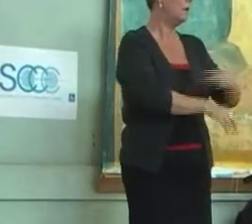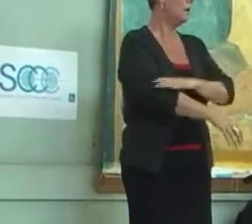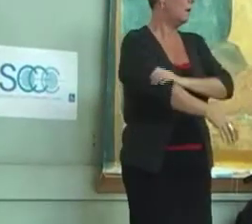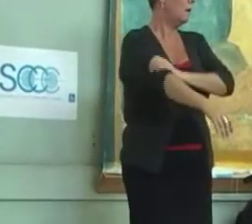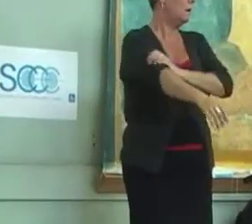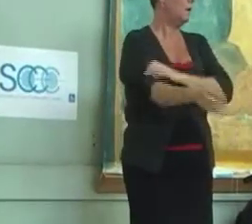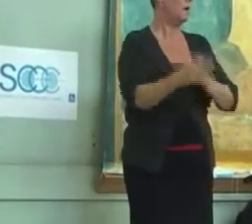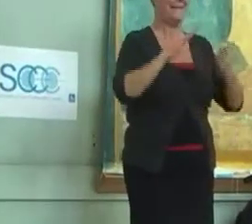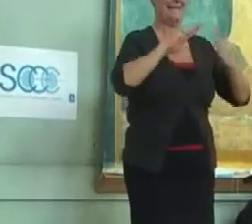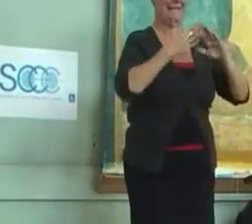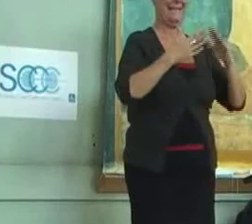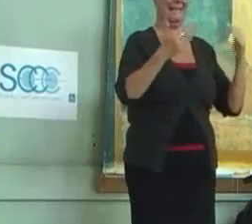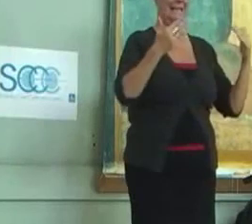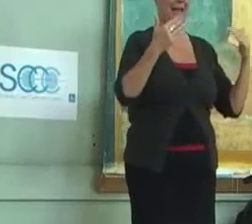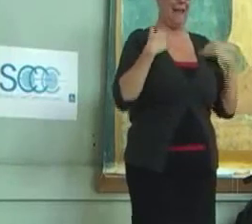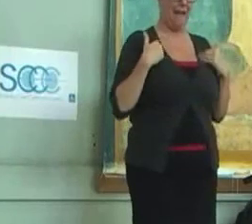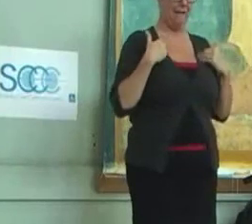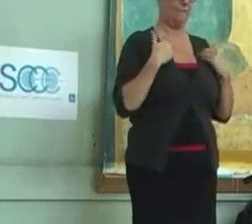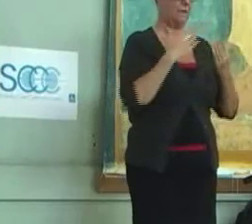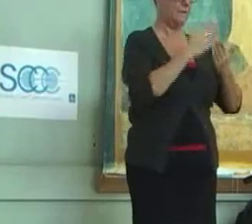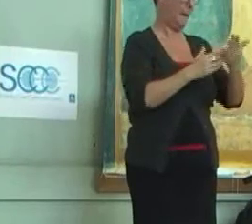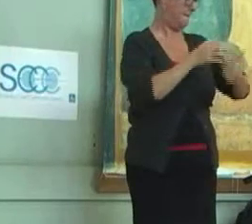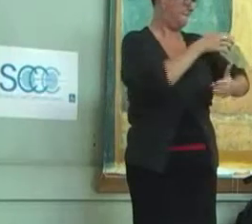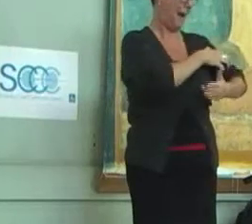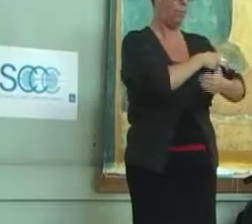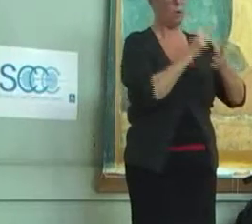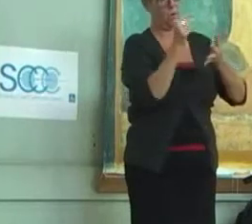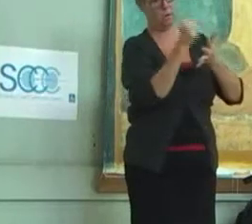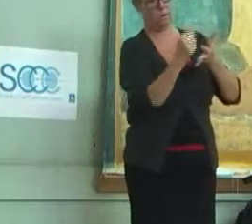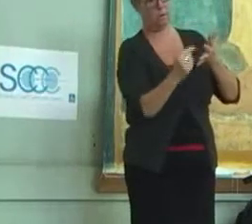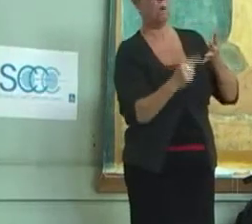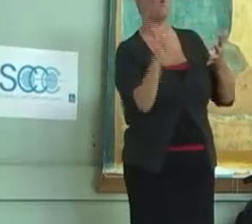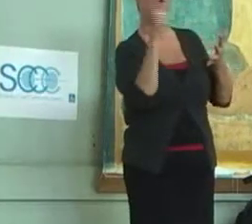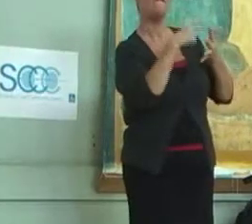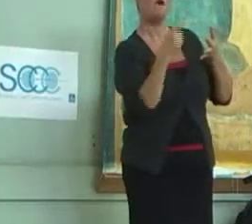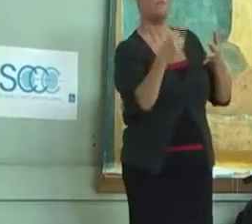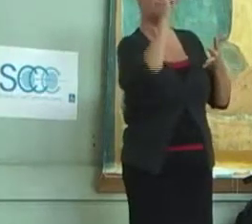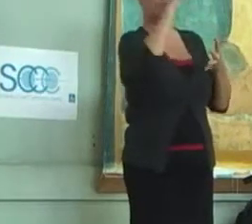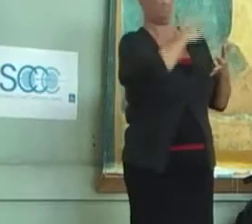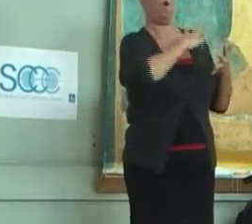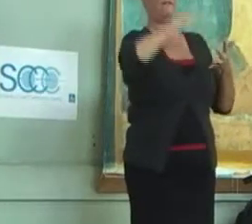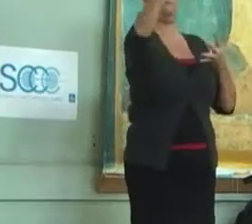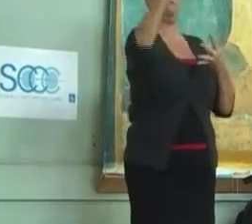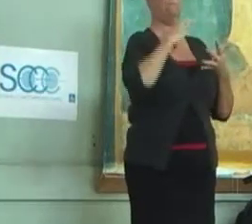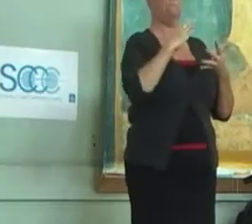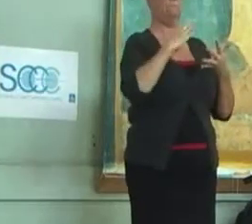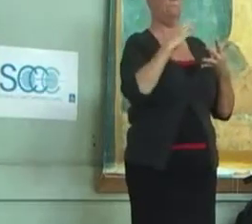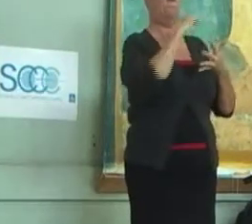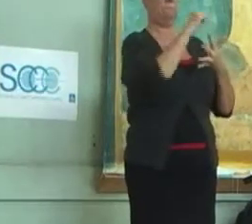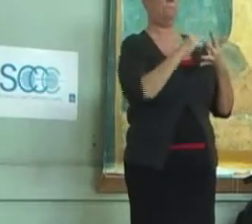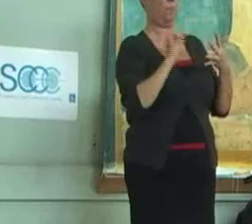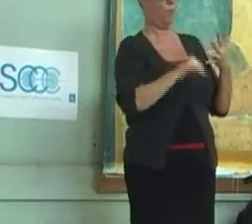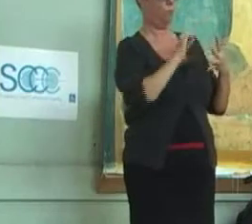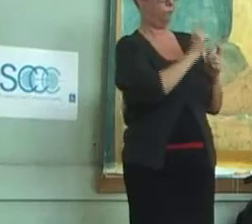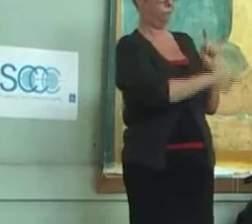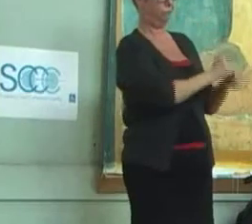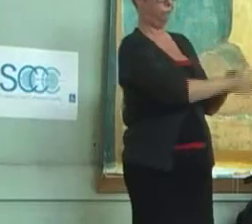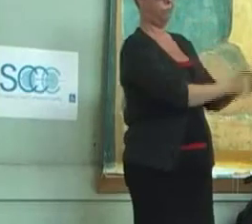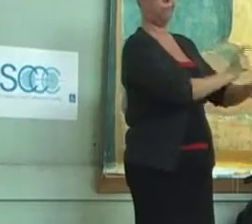are given to us by the Province of Ontario. And, um, social assistance, ah, is a Provincial, ah, jurisdiction.